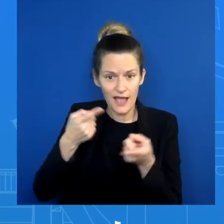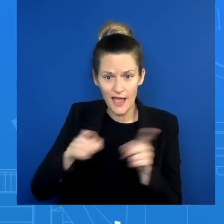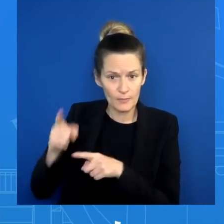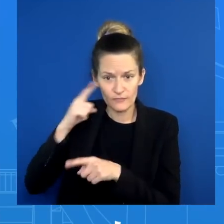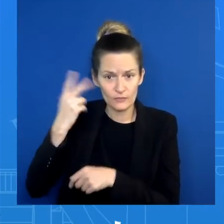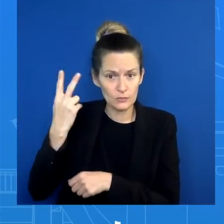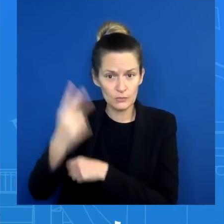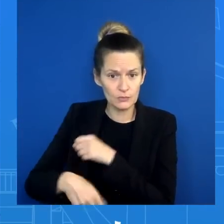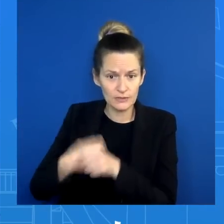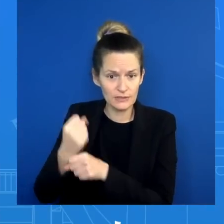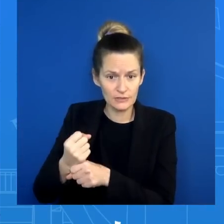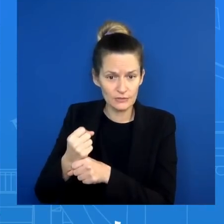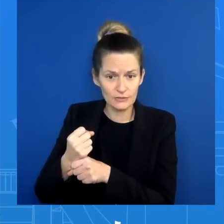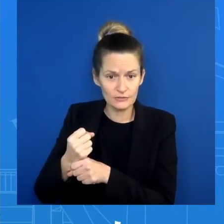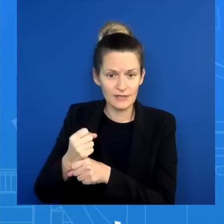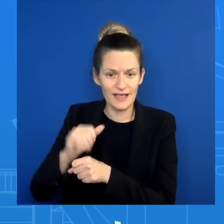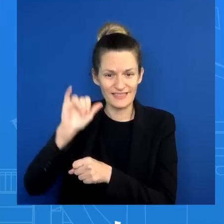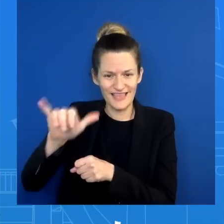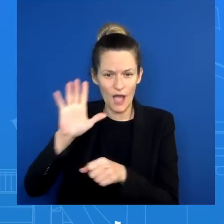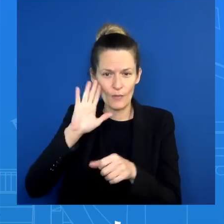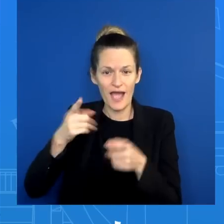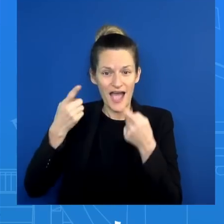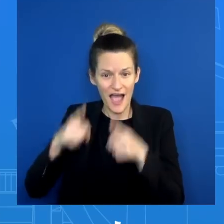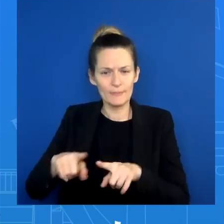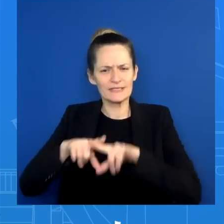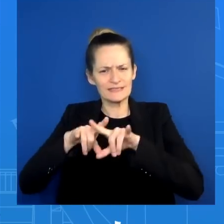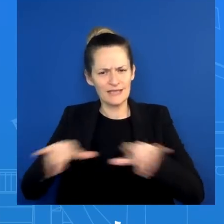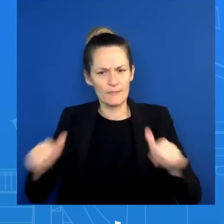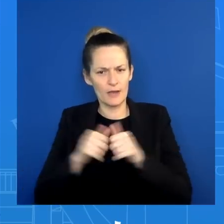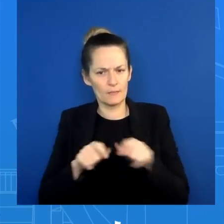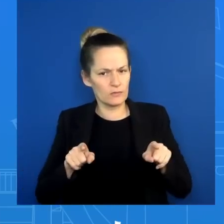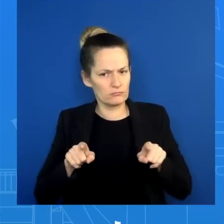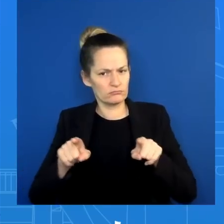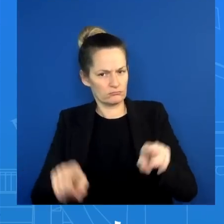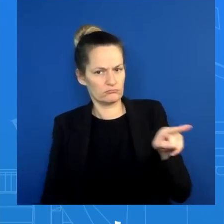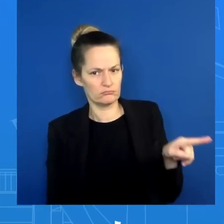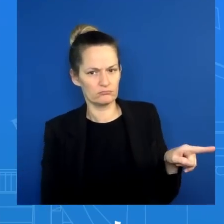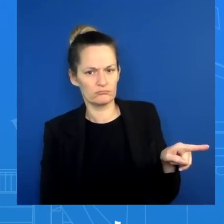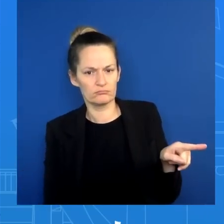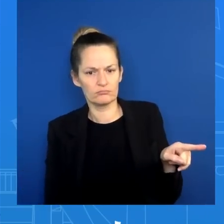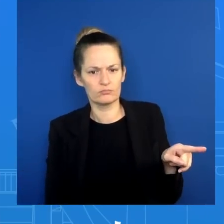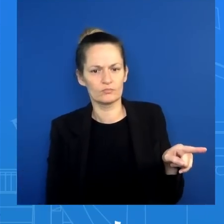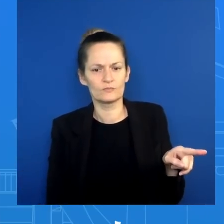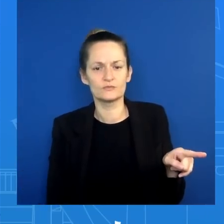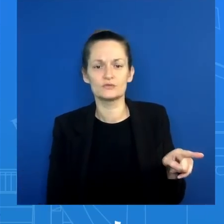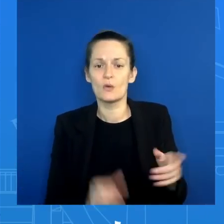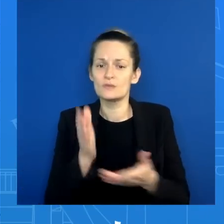that basically people are getting these are getting these benefits from this plan.